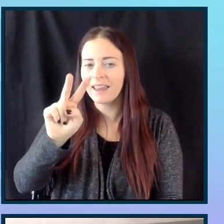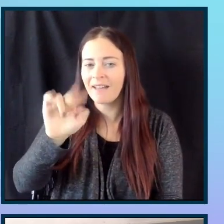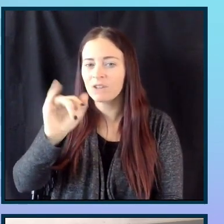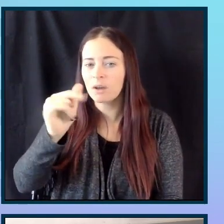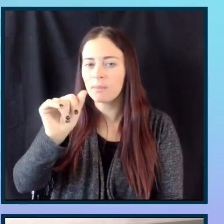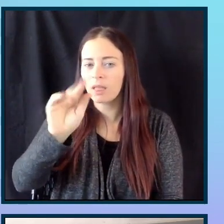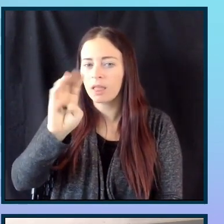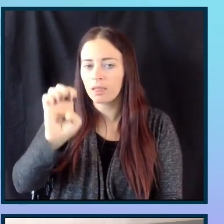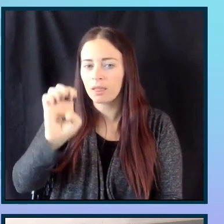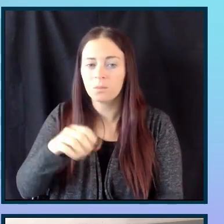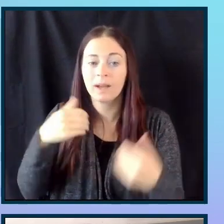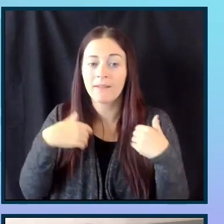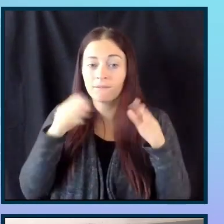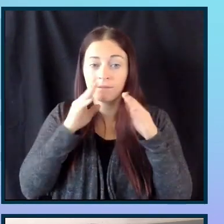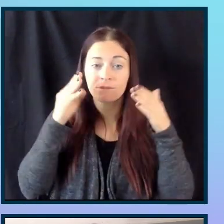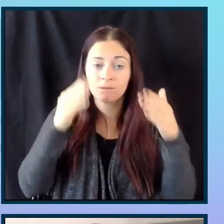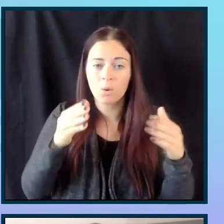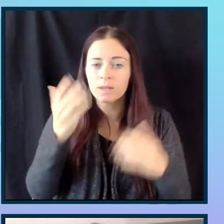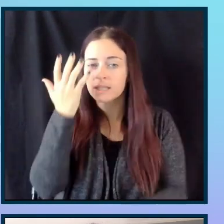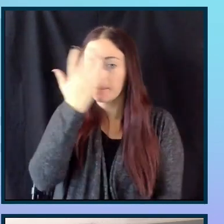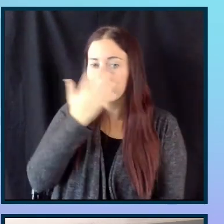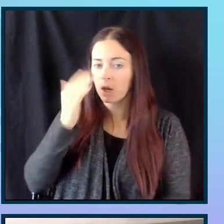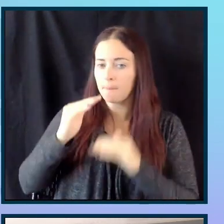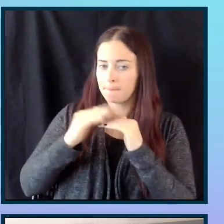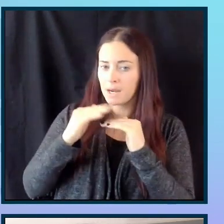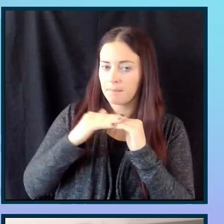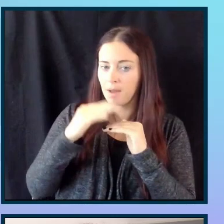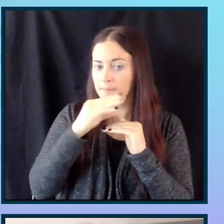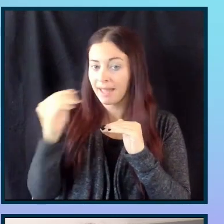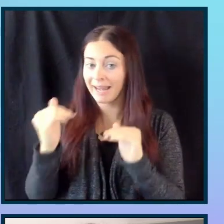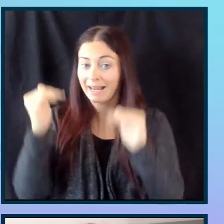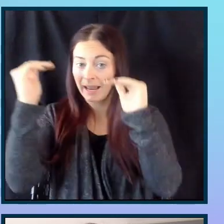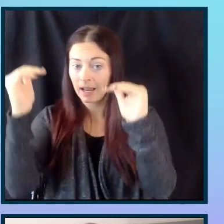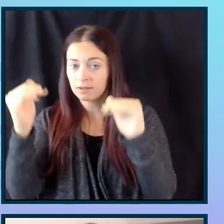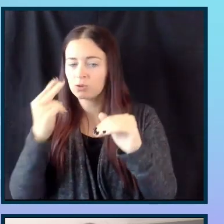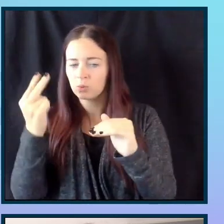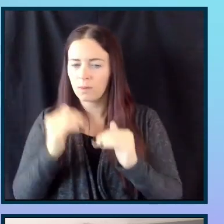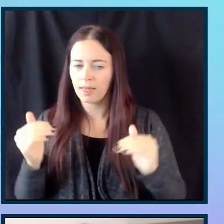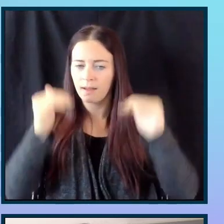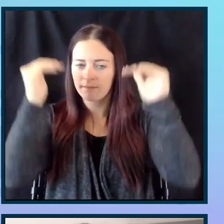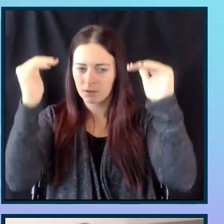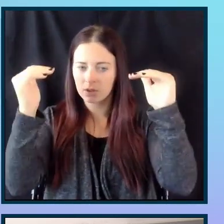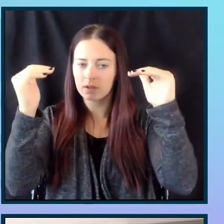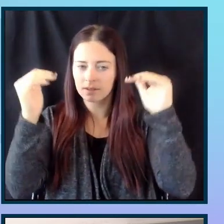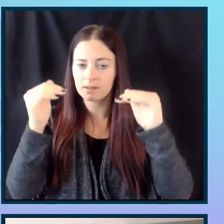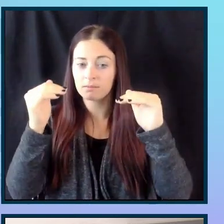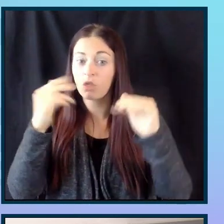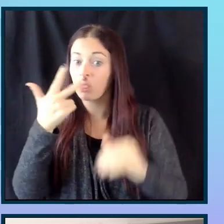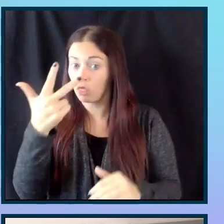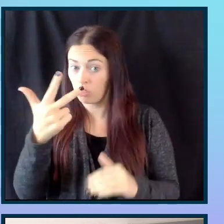and Focus Appearance Enhanced. And then there is Page Break Navigation. For guideline 2.5,